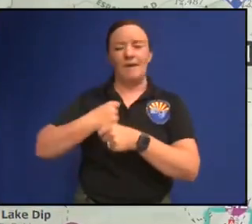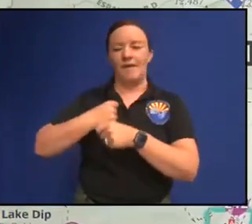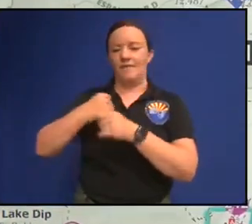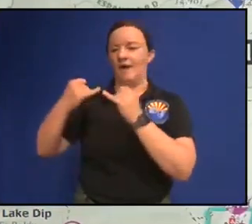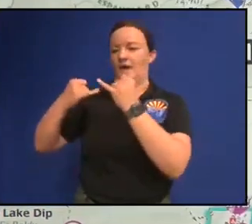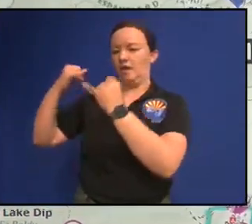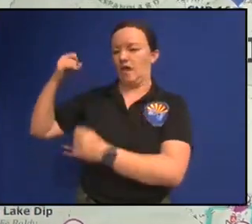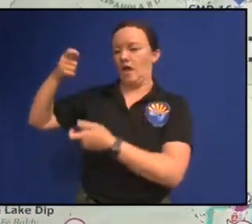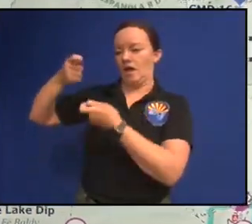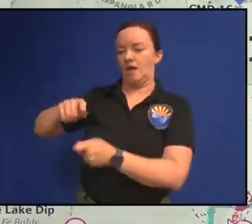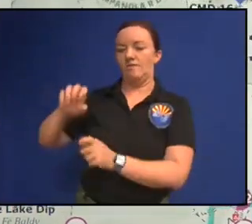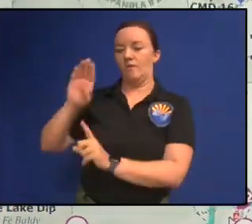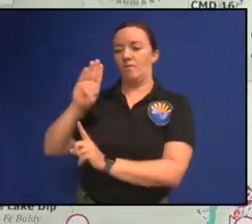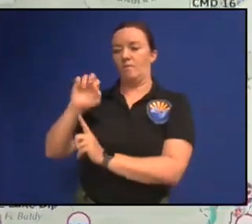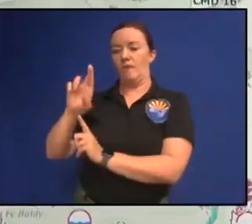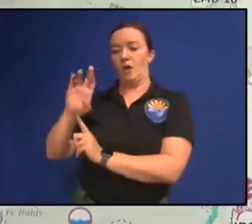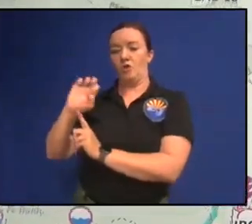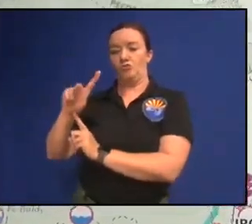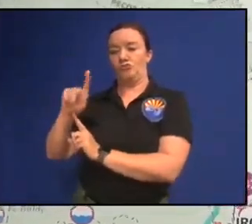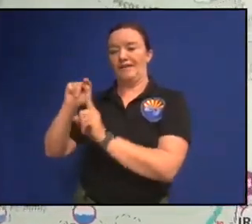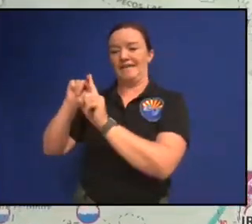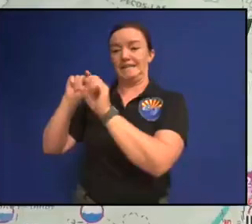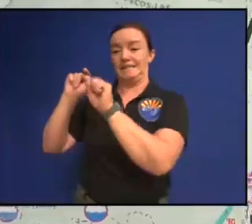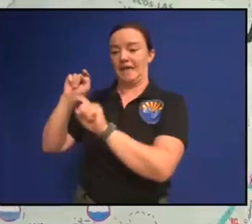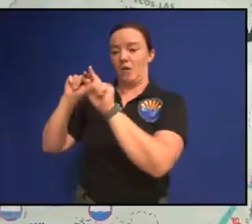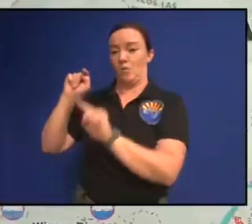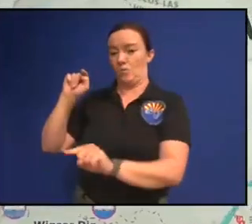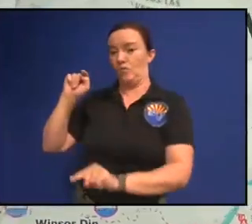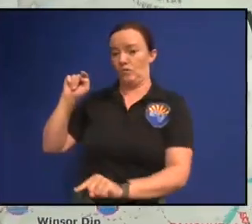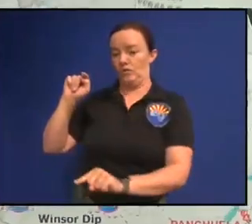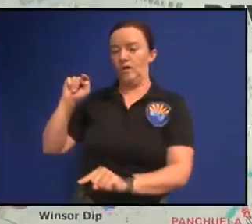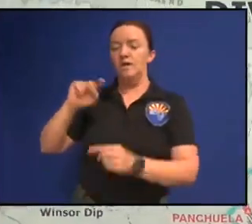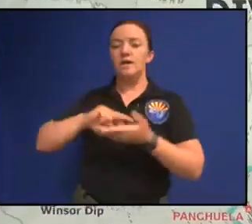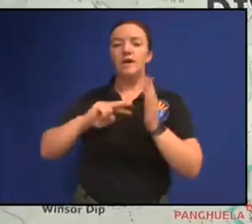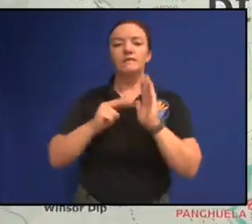NATURALLY IN BEAR CREEK FROM MAKING A PUSH UP SLOPE